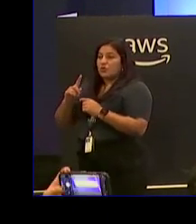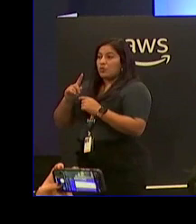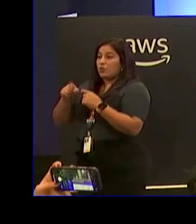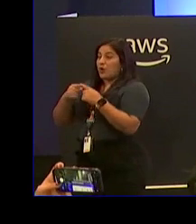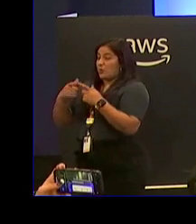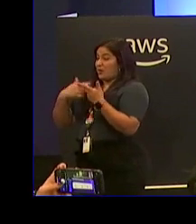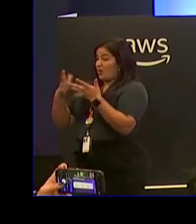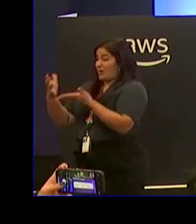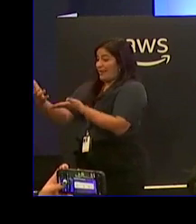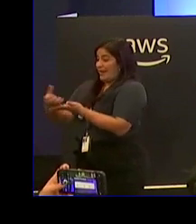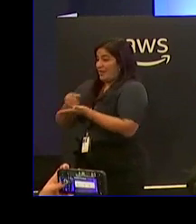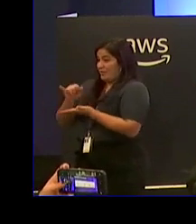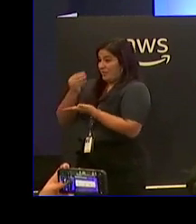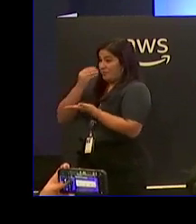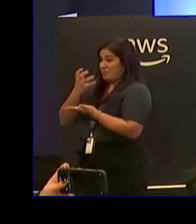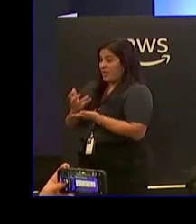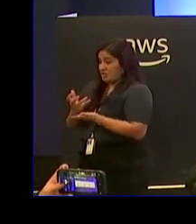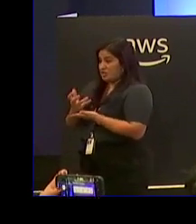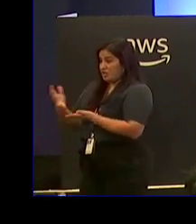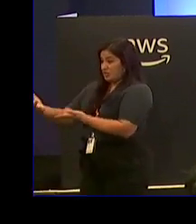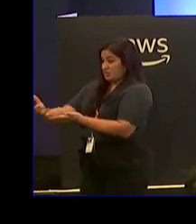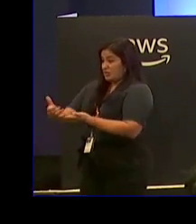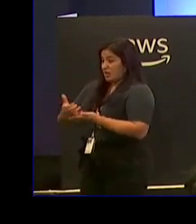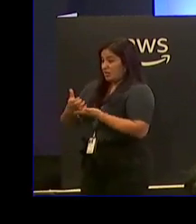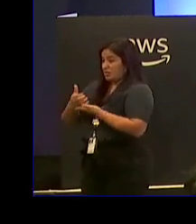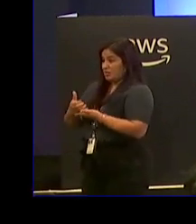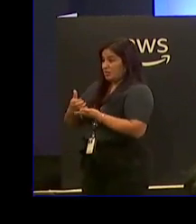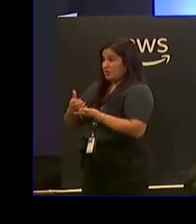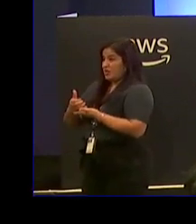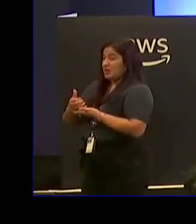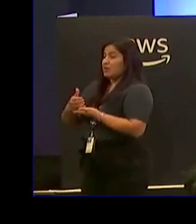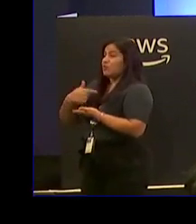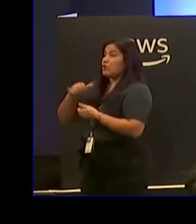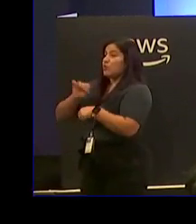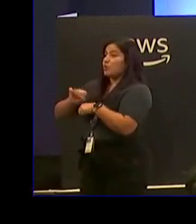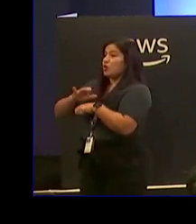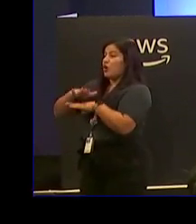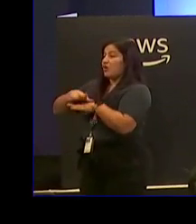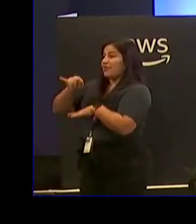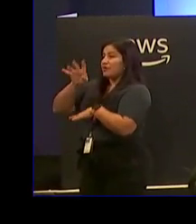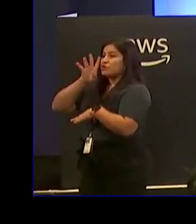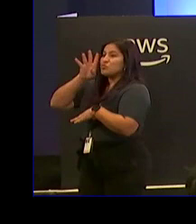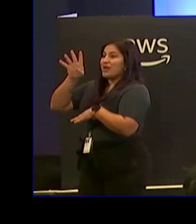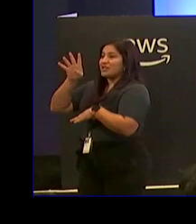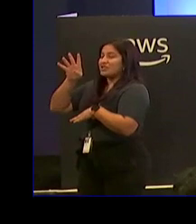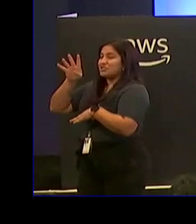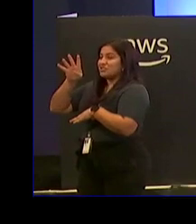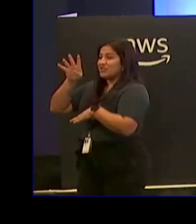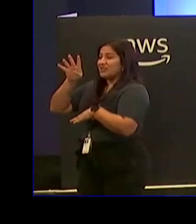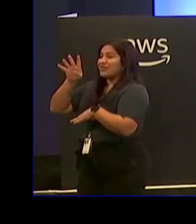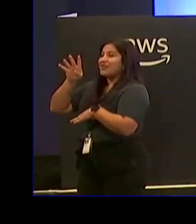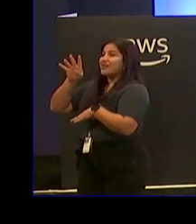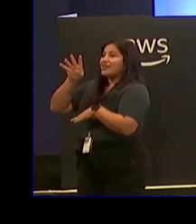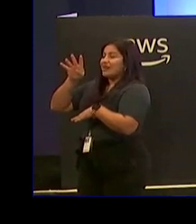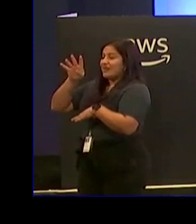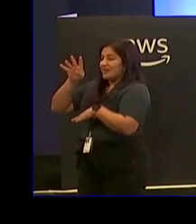to use the same line of execution that goes to Gateway, the Lambda goes to AWS Lambda